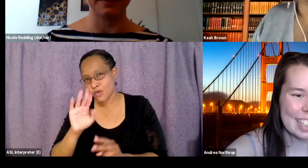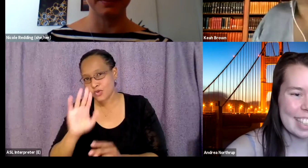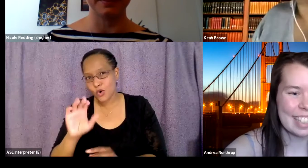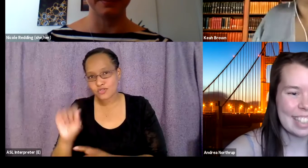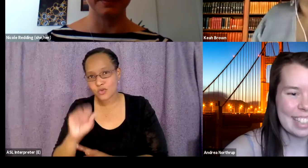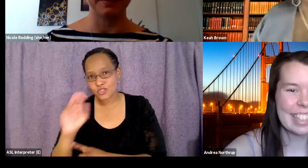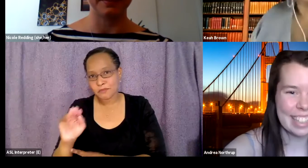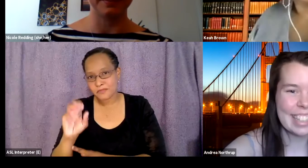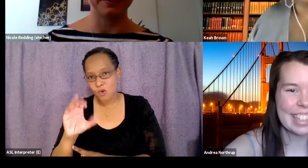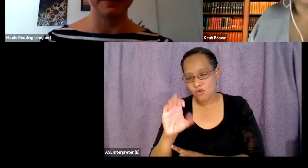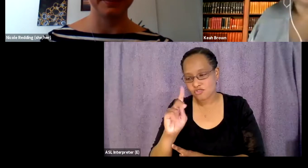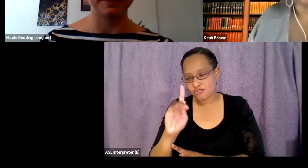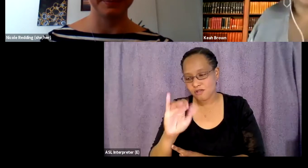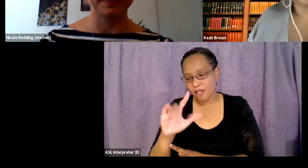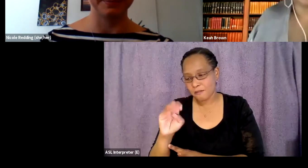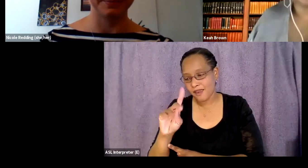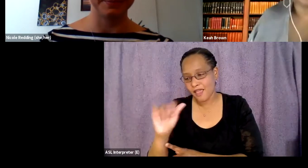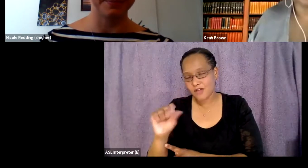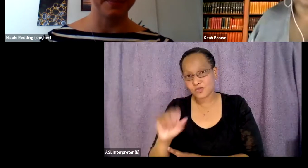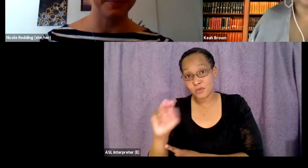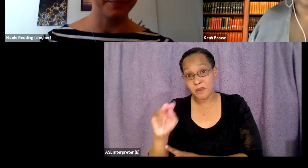Keah Brown: Please do.